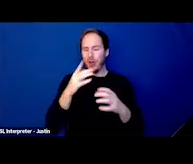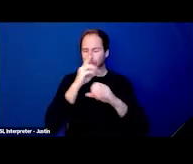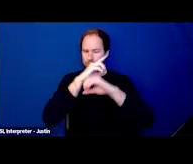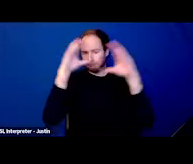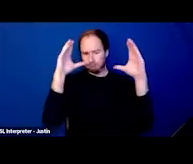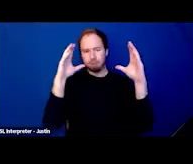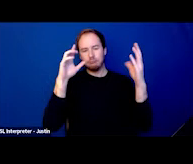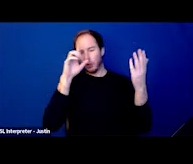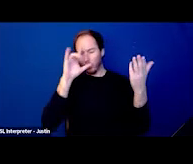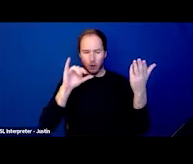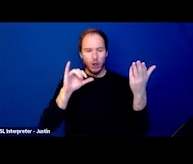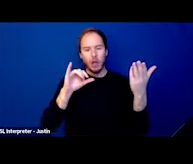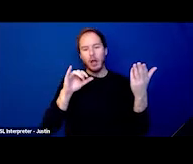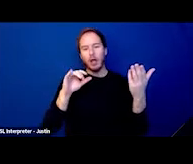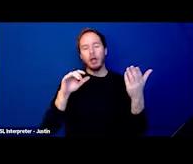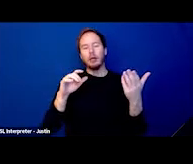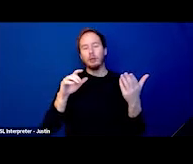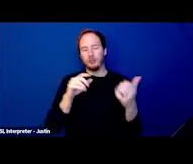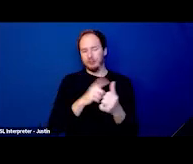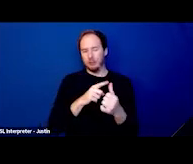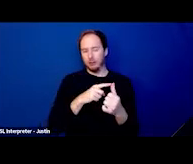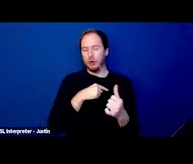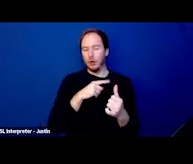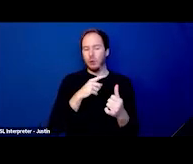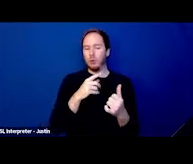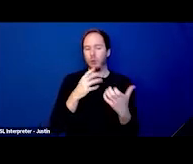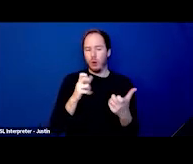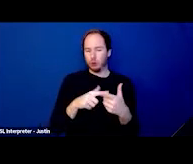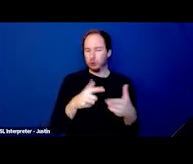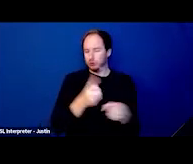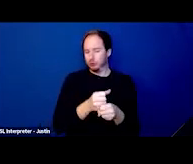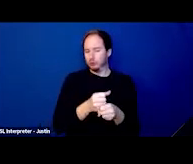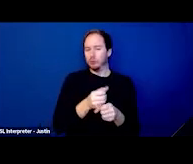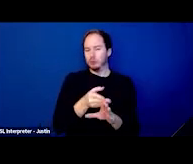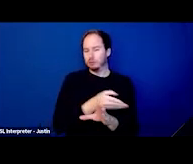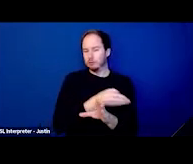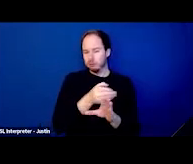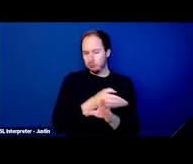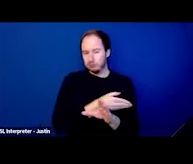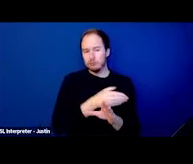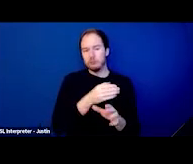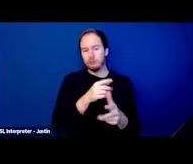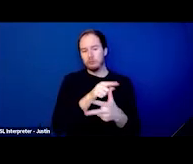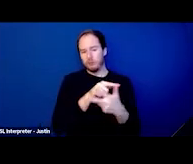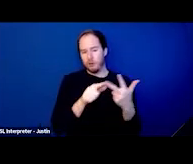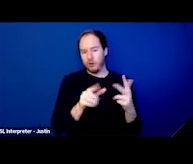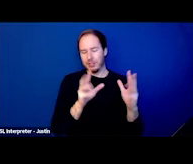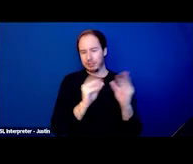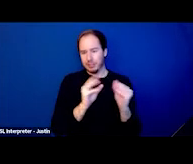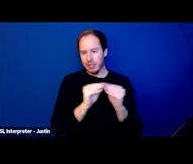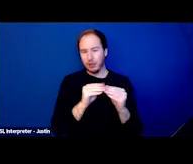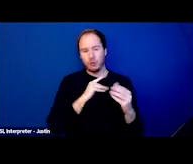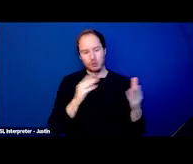we wanted to just give a little bit more of a recap of what we discussed during our first three sessions. Again, really encourage folks who weren't able